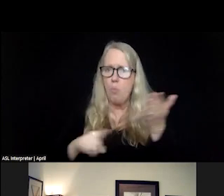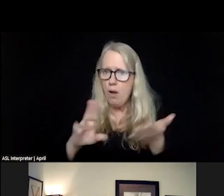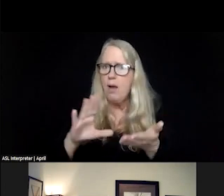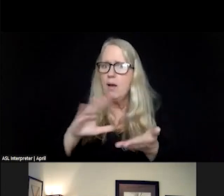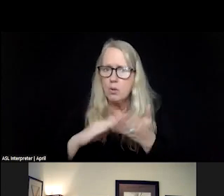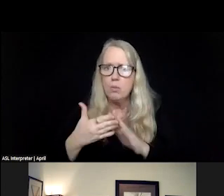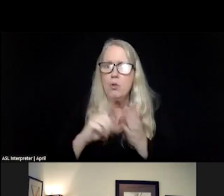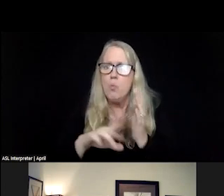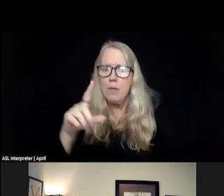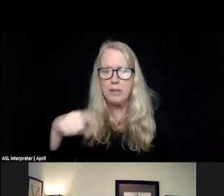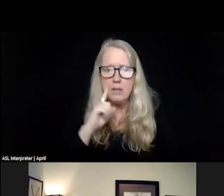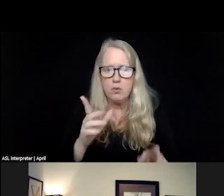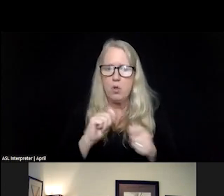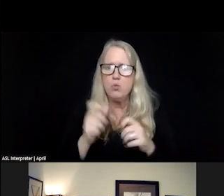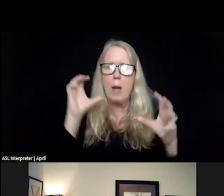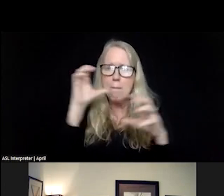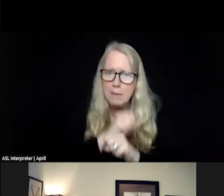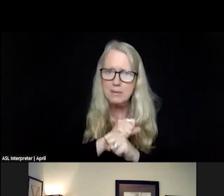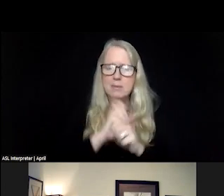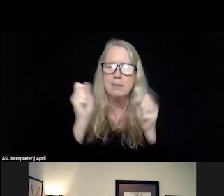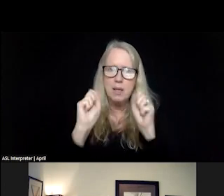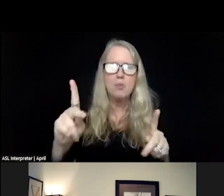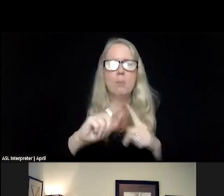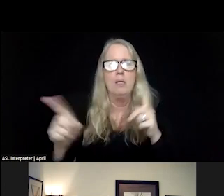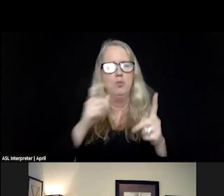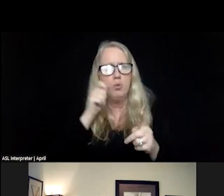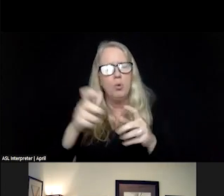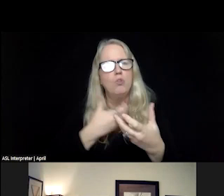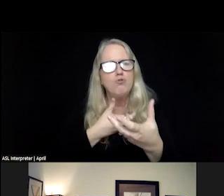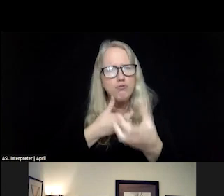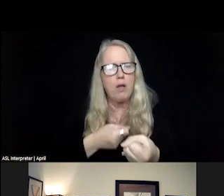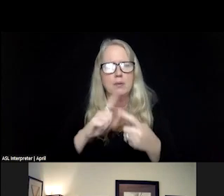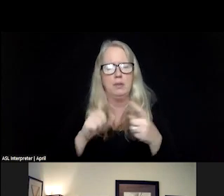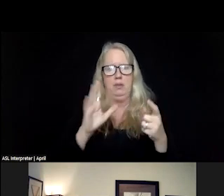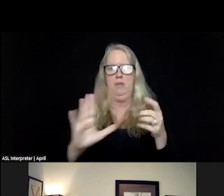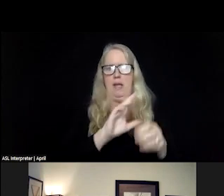YOU DON'T OFFER AN OPPORTUNITY TO GAIN TRUST IN THAT WORK.